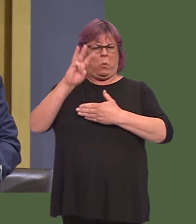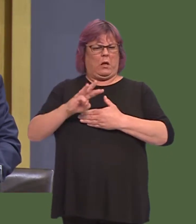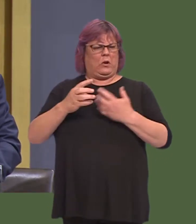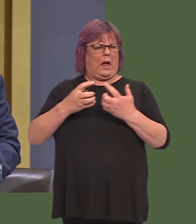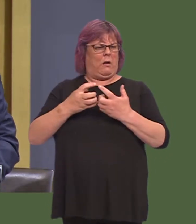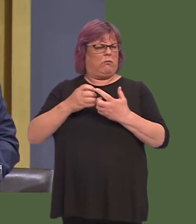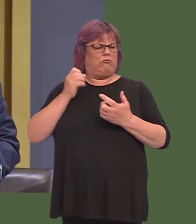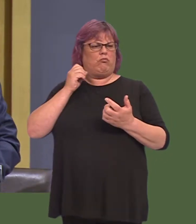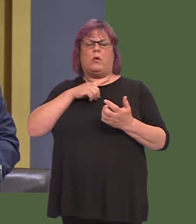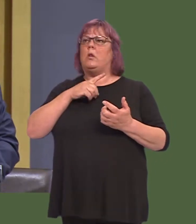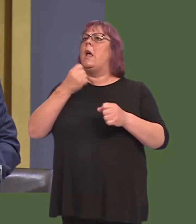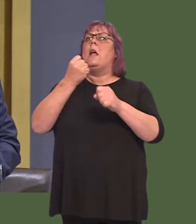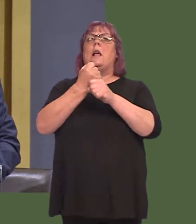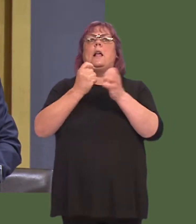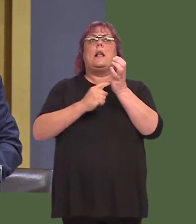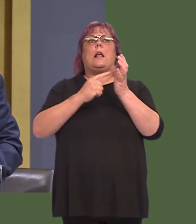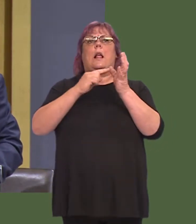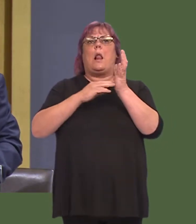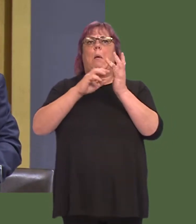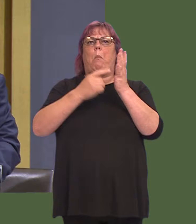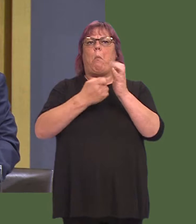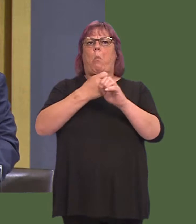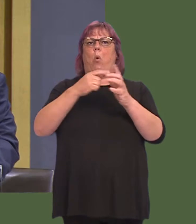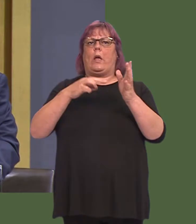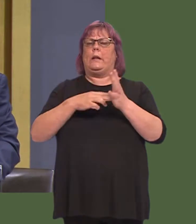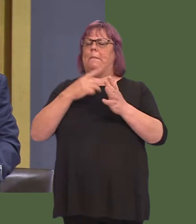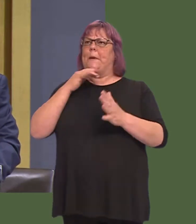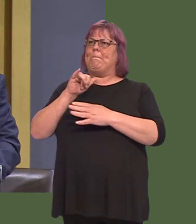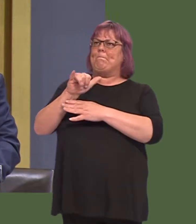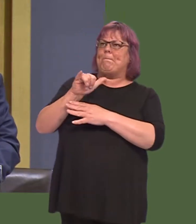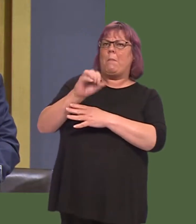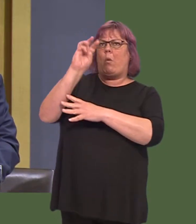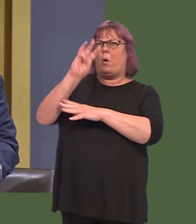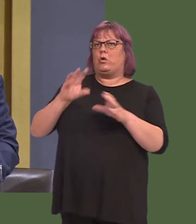Now, Glamorgan, who have had reservations about the Welsh team, are calling for someone